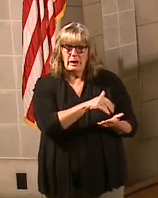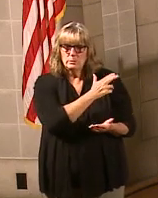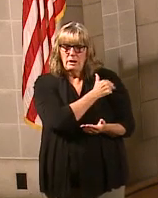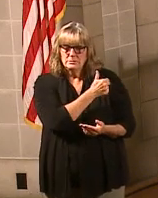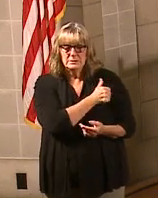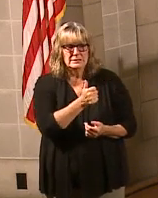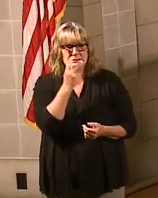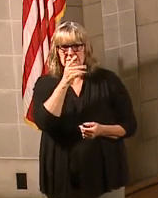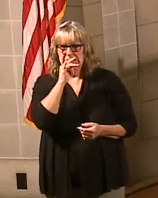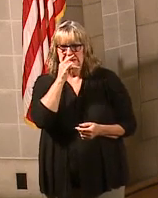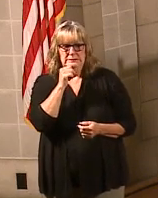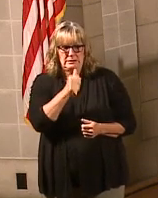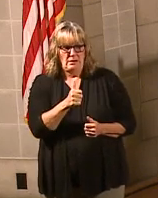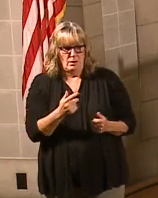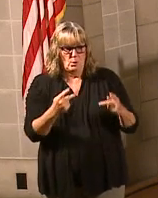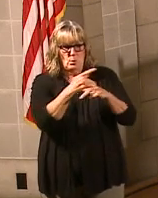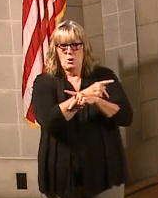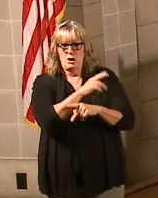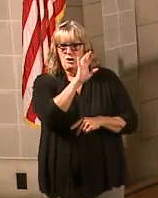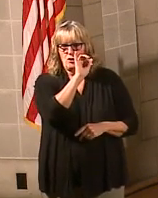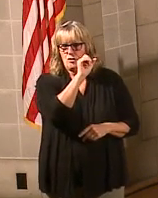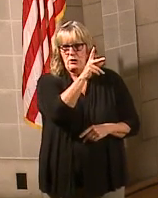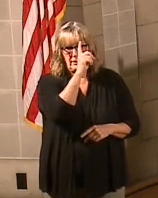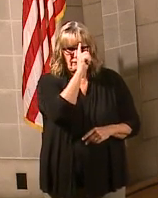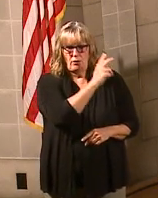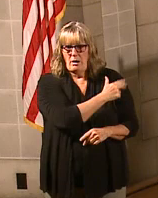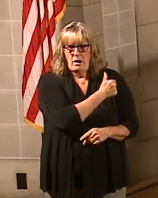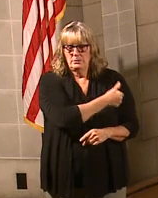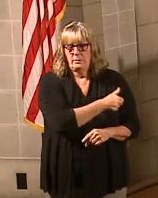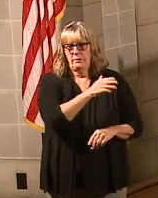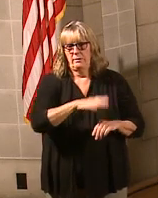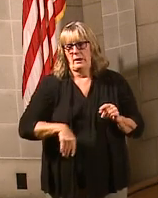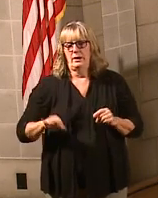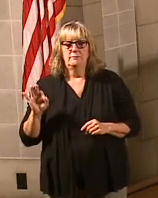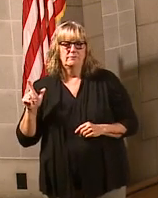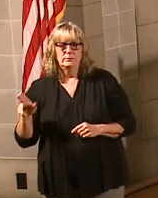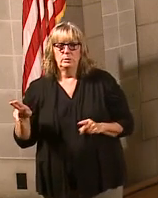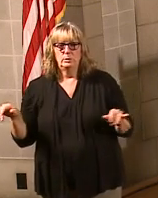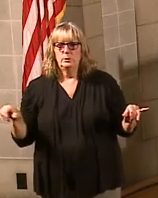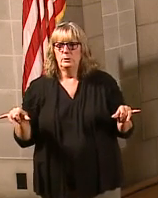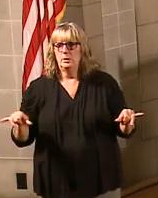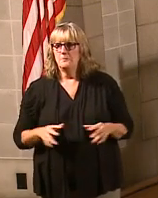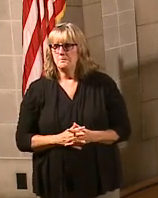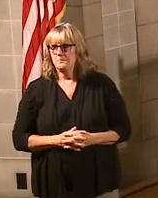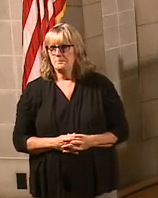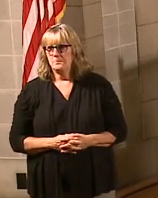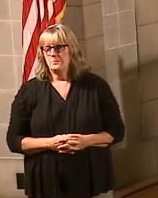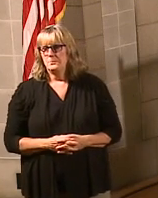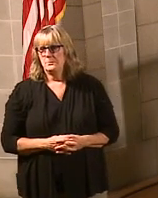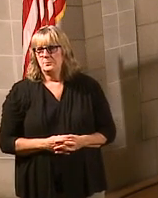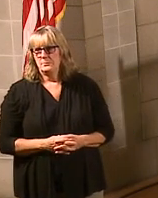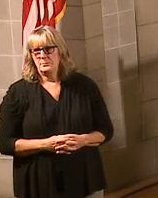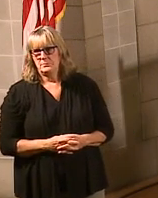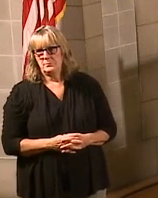FOR FLU AND YOU LOOK AT FROM JANUARY 1ST TO AUGUST 31ST ABOUT